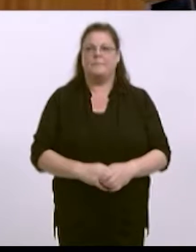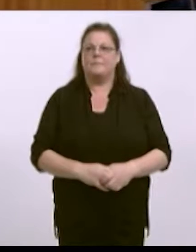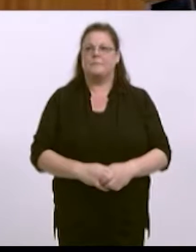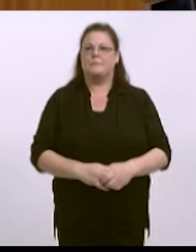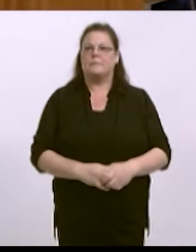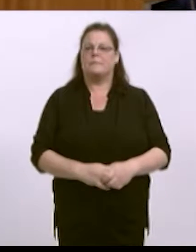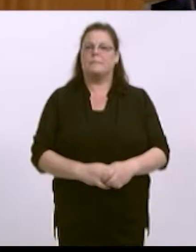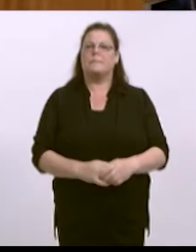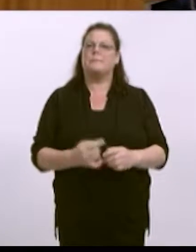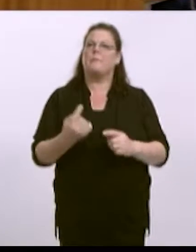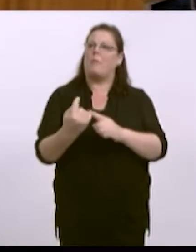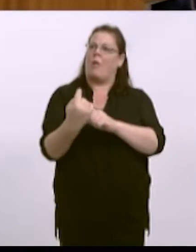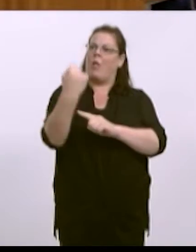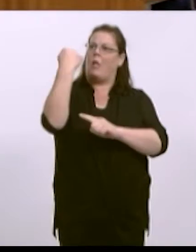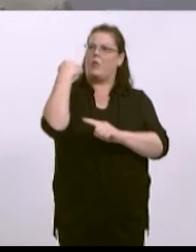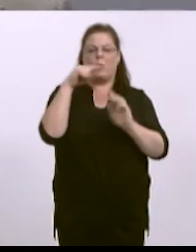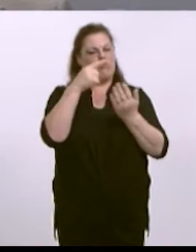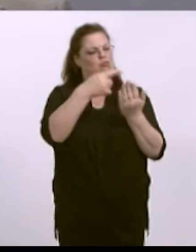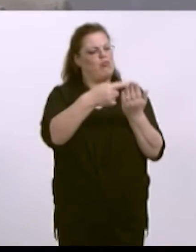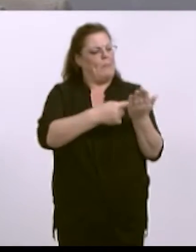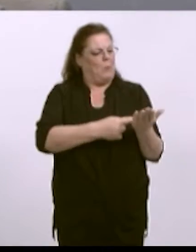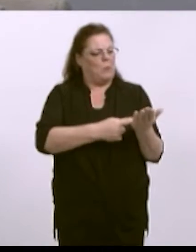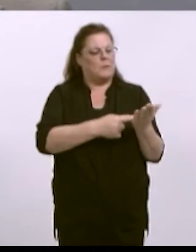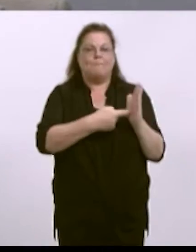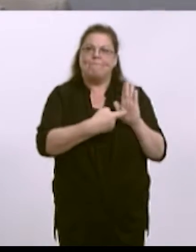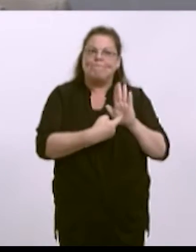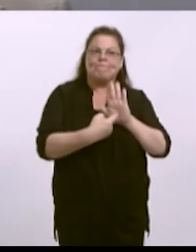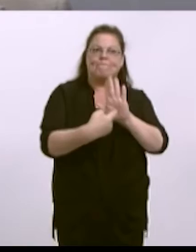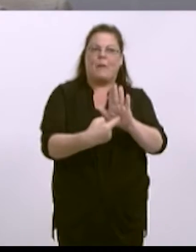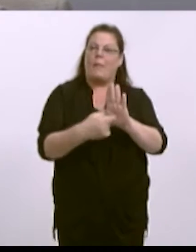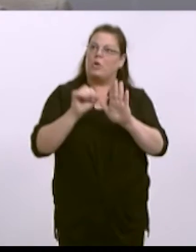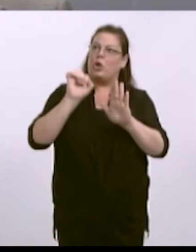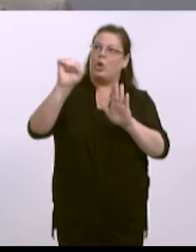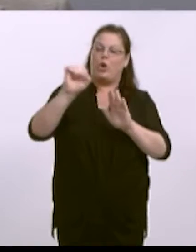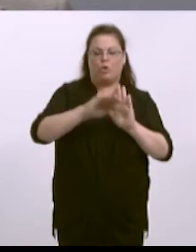week that highlighted the extra cost that your childcare policy could potentially end